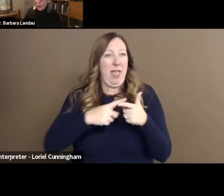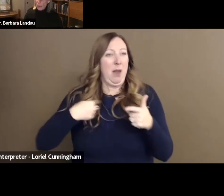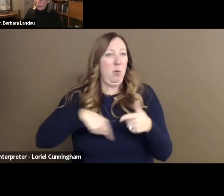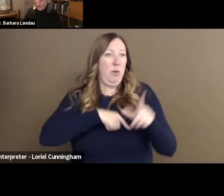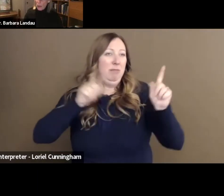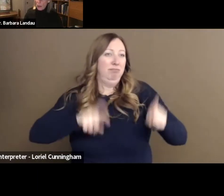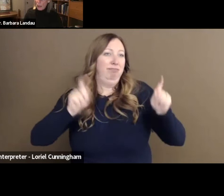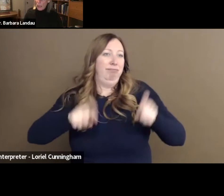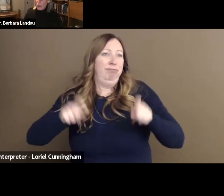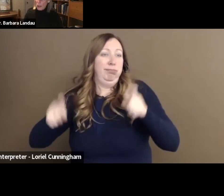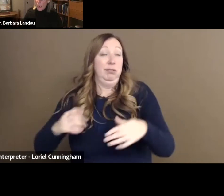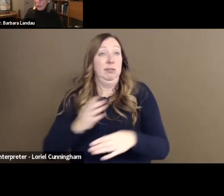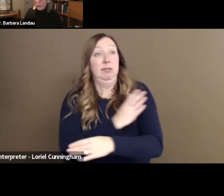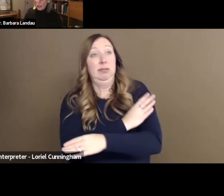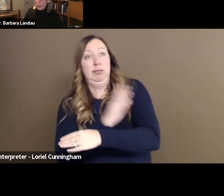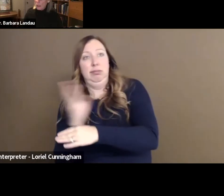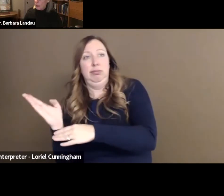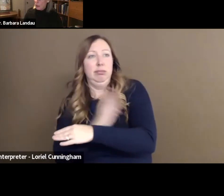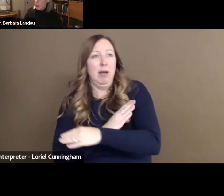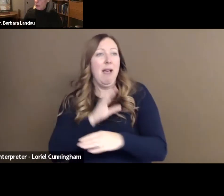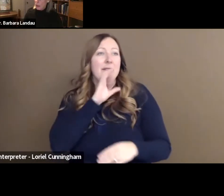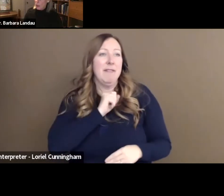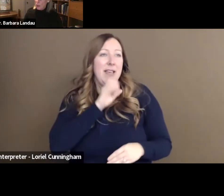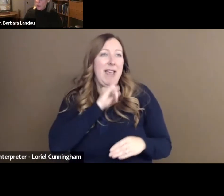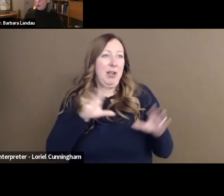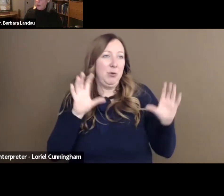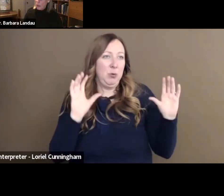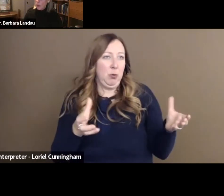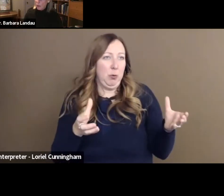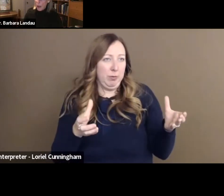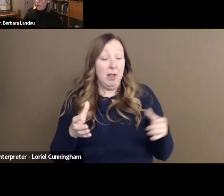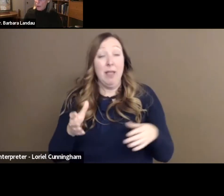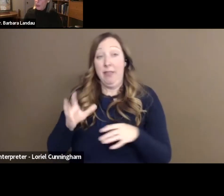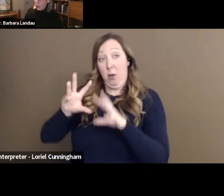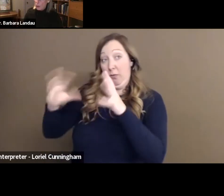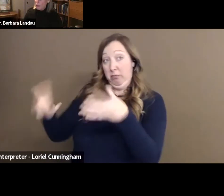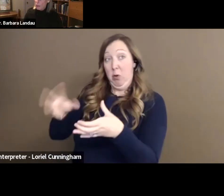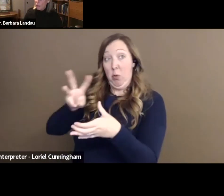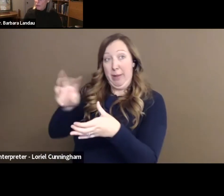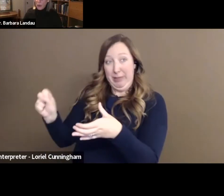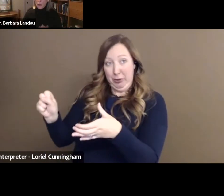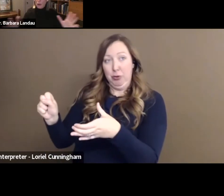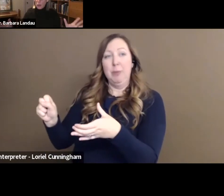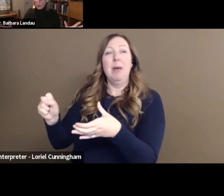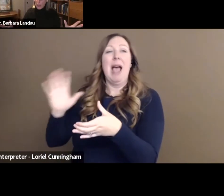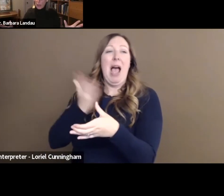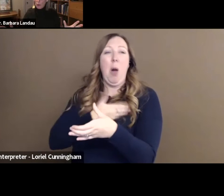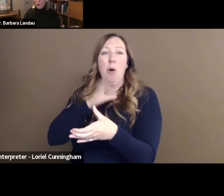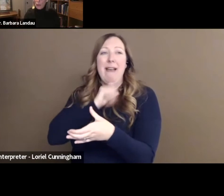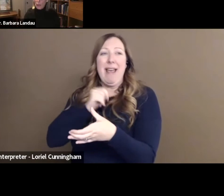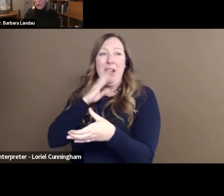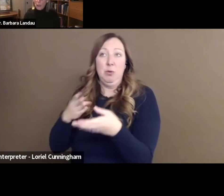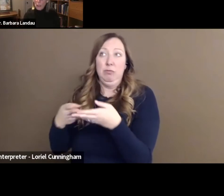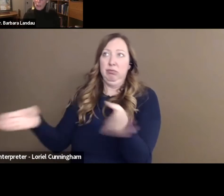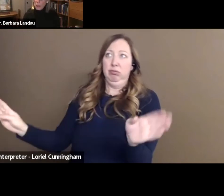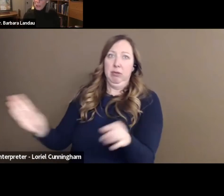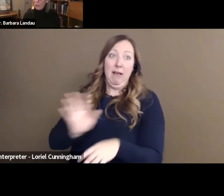age uh age aged kids uh with william syndrome between 5 and 32 very large